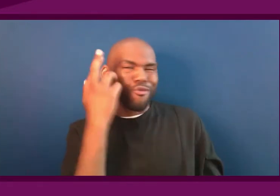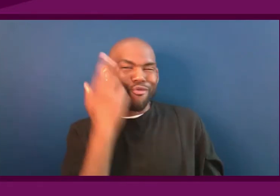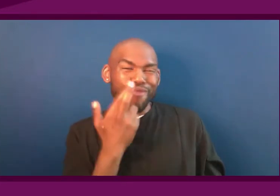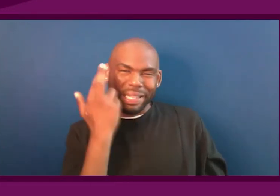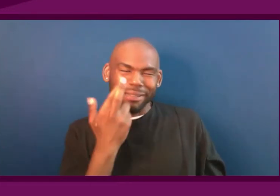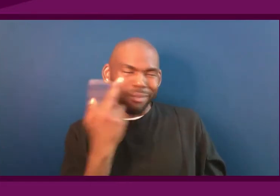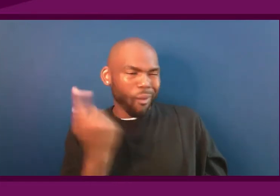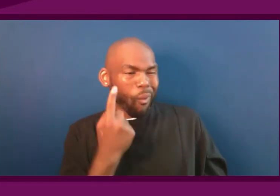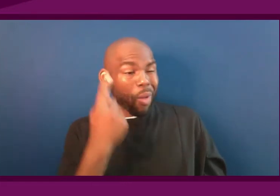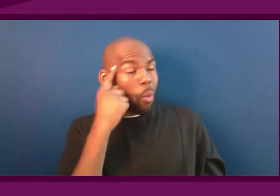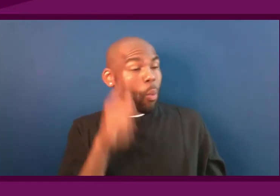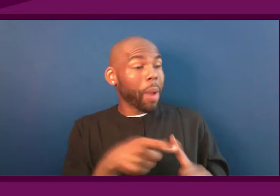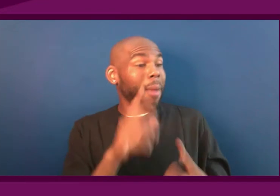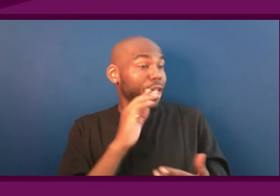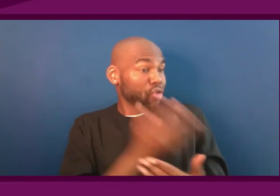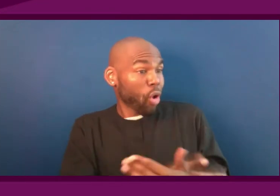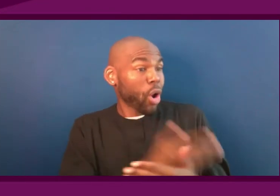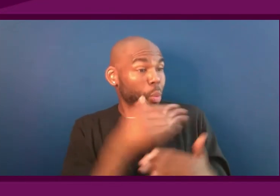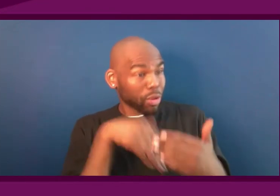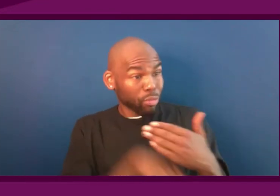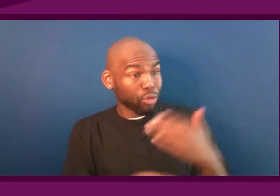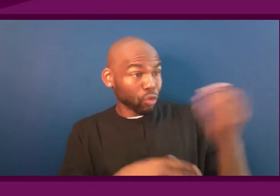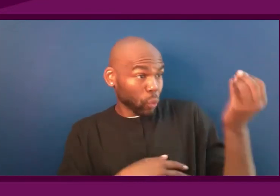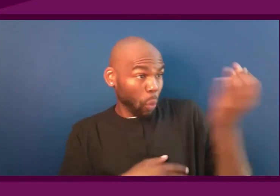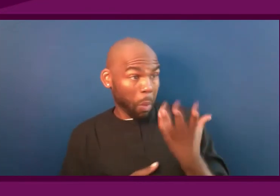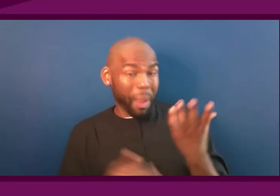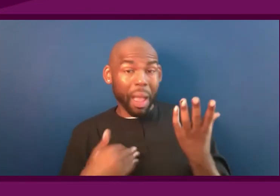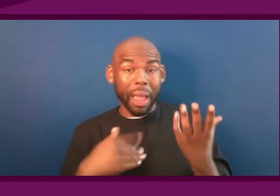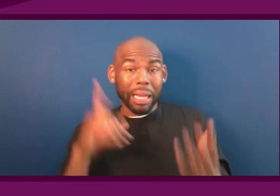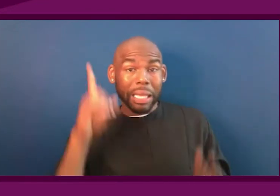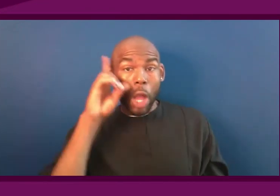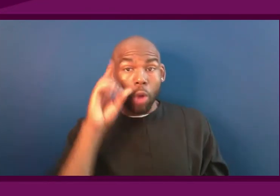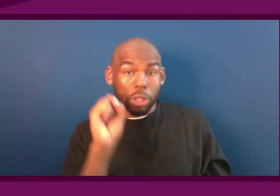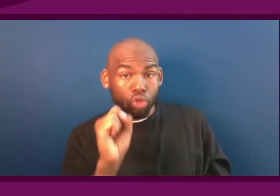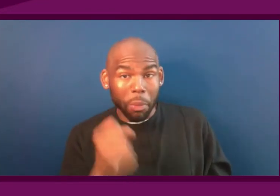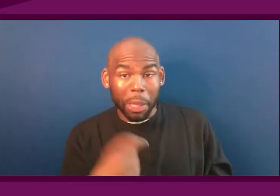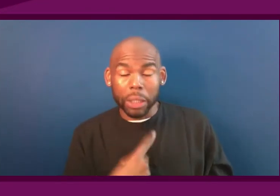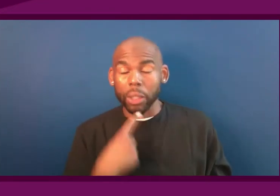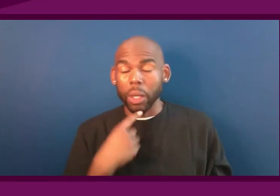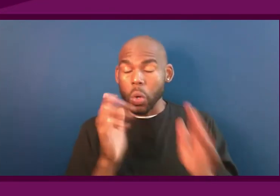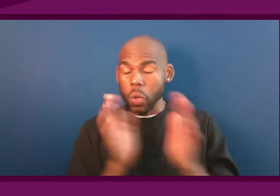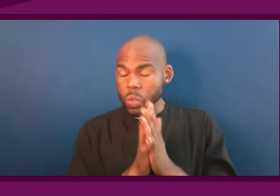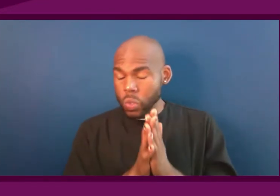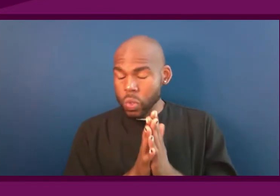okay, I also have to navigate two children, but I think you're right. Our lived experiences